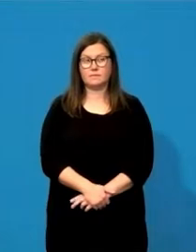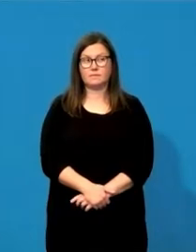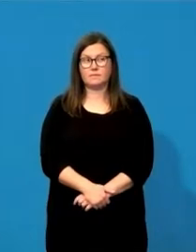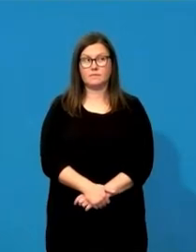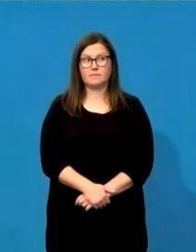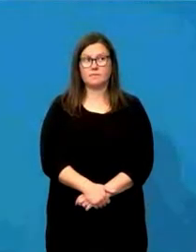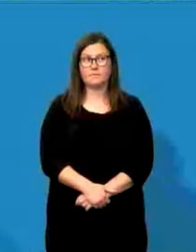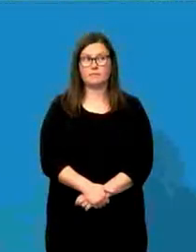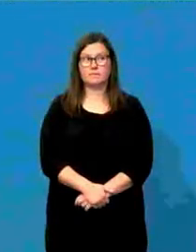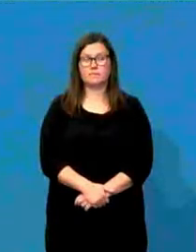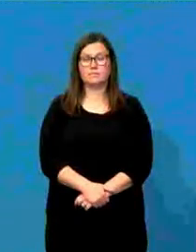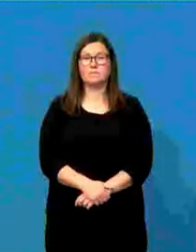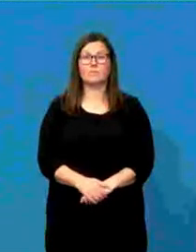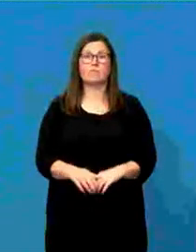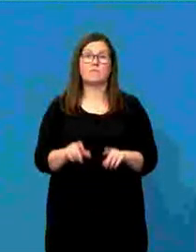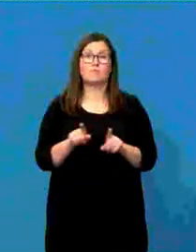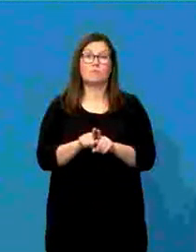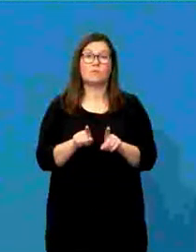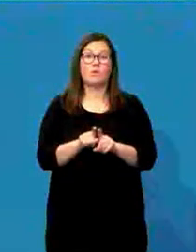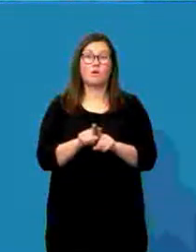operator, if you could also display doc ID IND.0164.0002.0003.